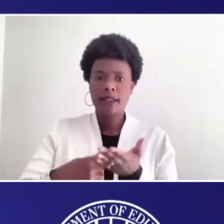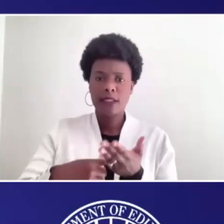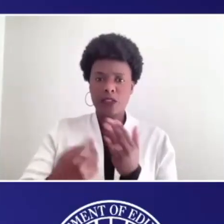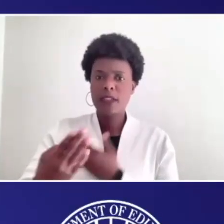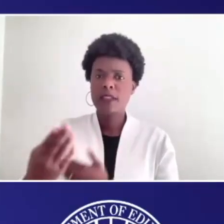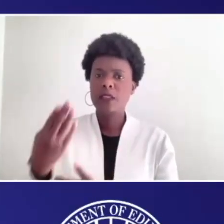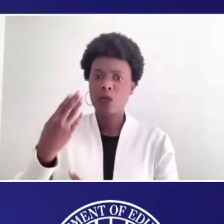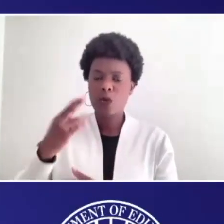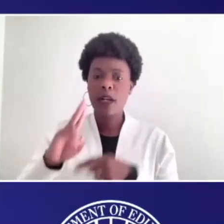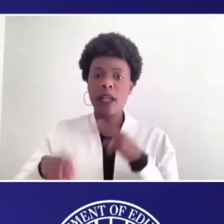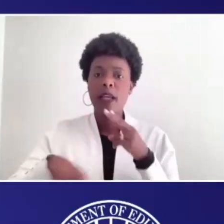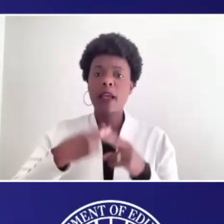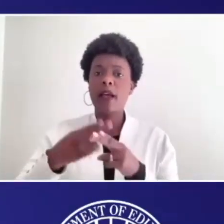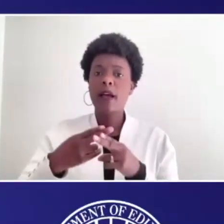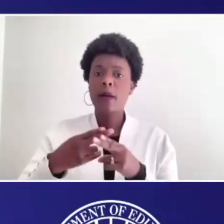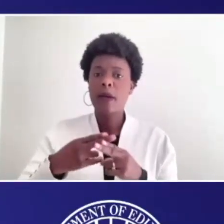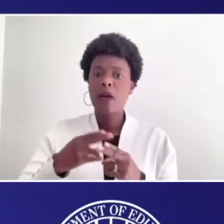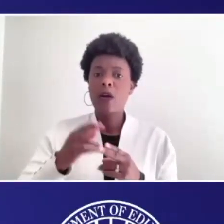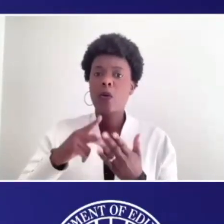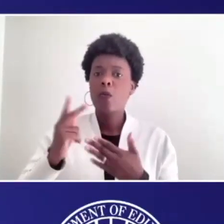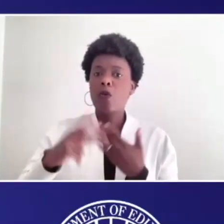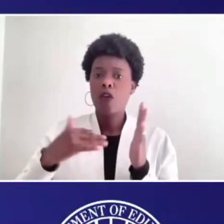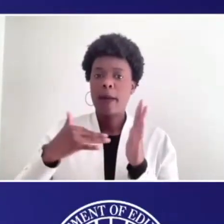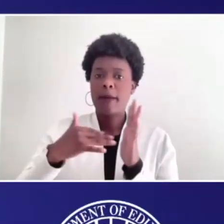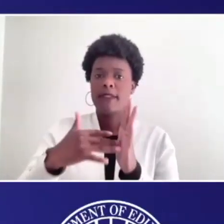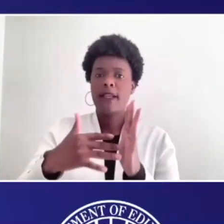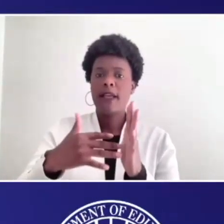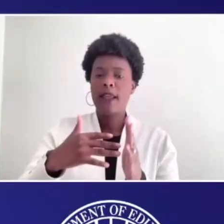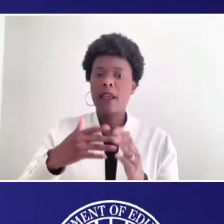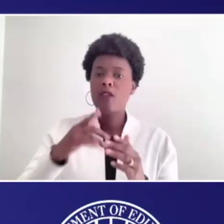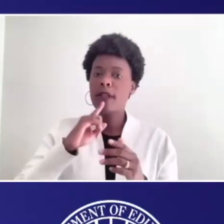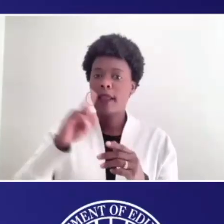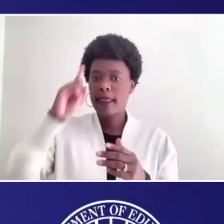regarding program of study and what the intention there was.